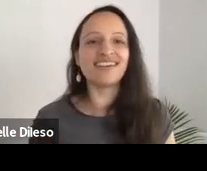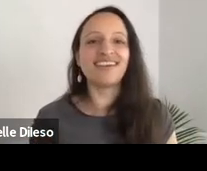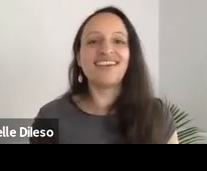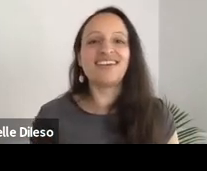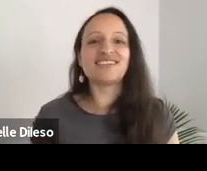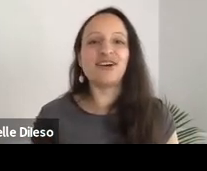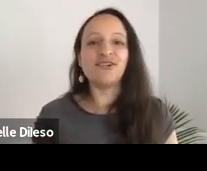mud.